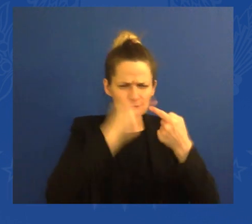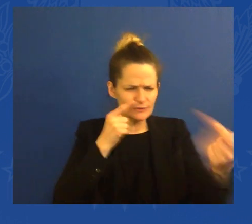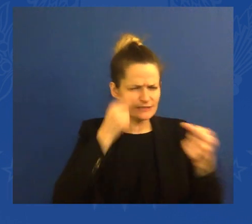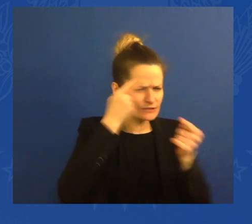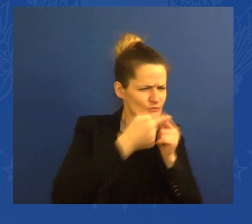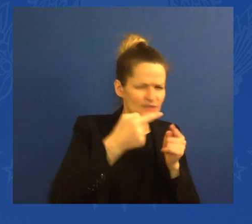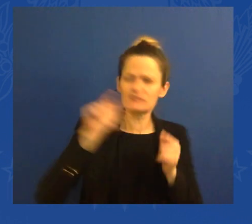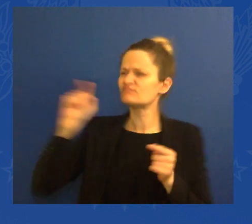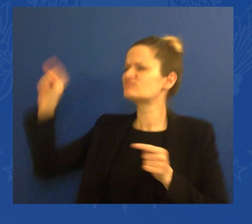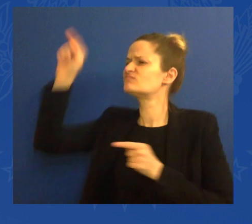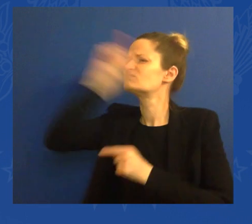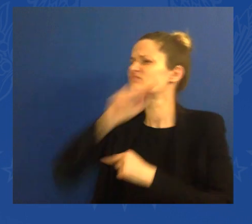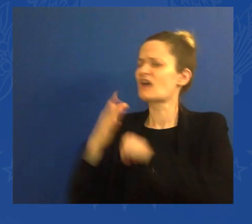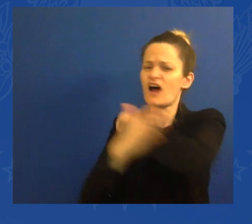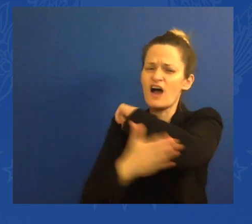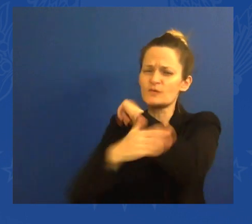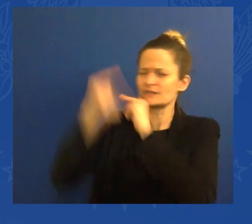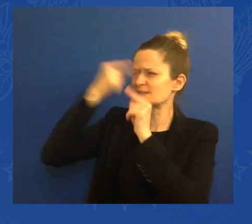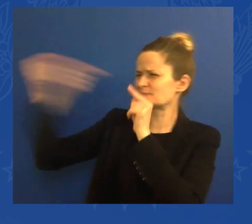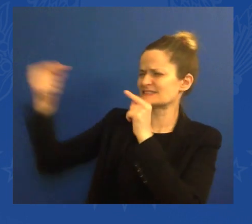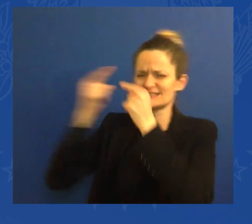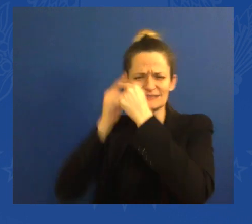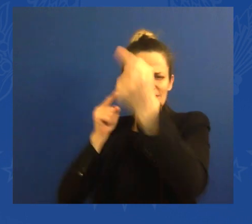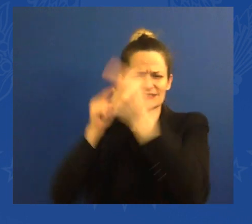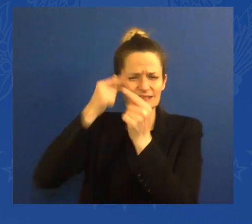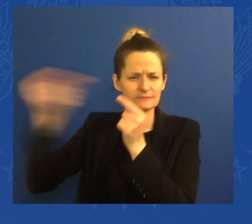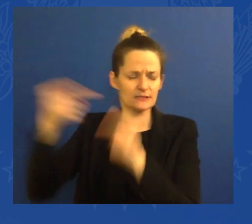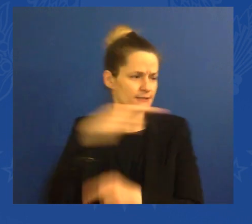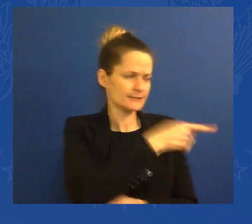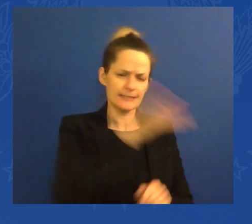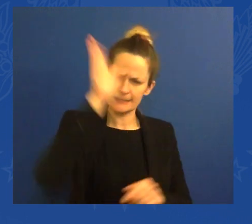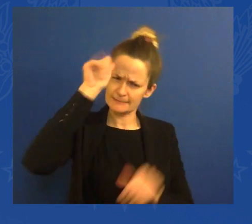He never loses sight of what this is all about: